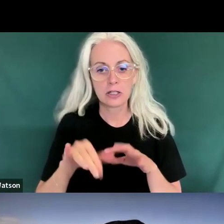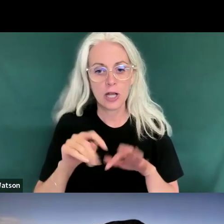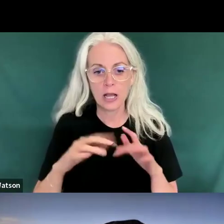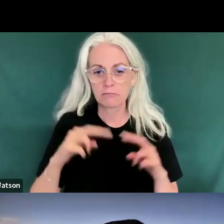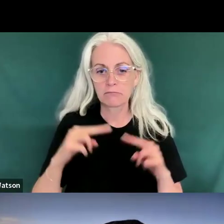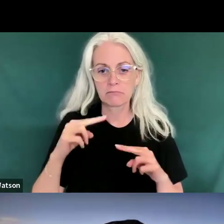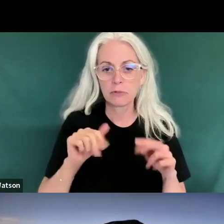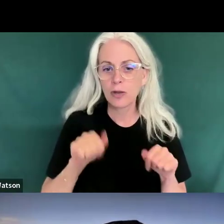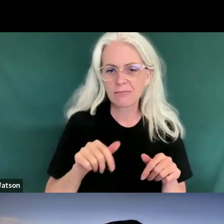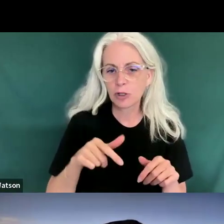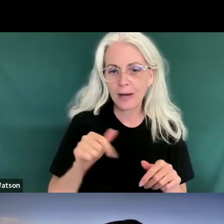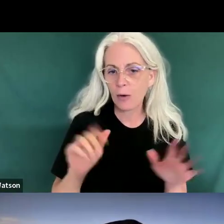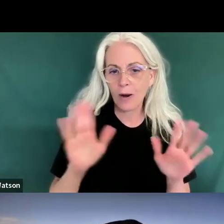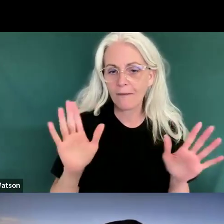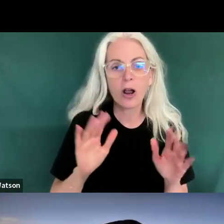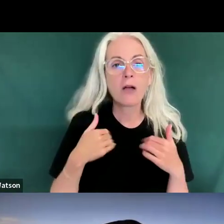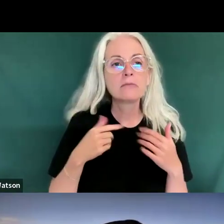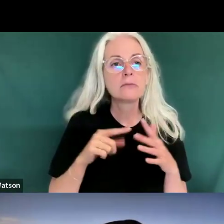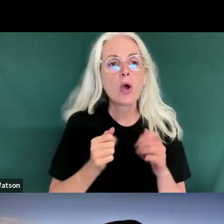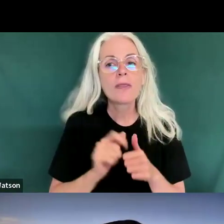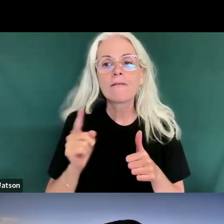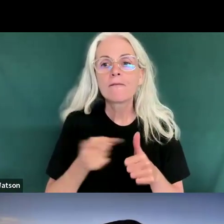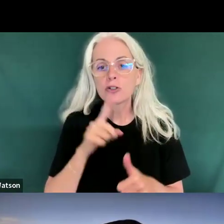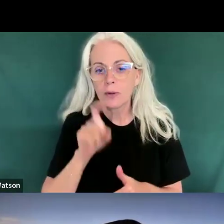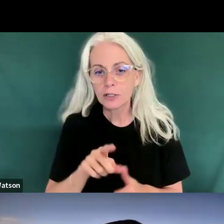the Q&A box. So I'll go ahead and start off with the first question that was asked. It looks like